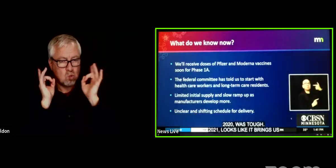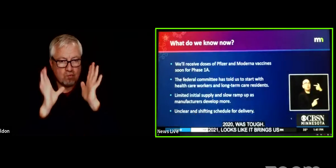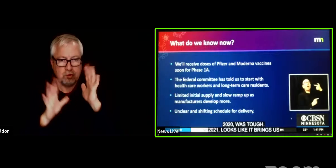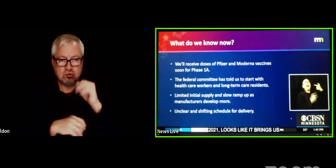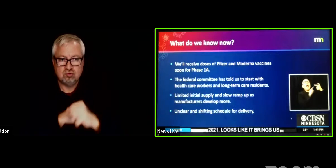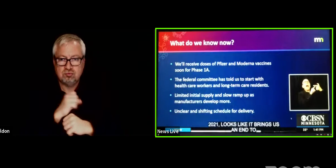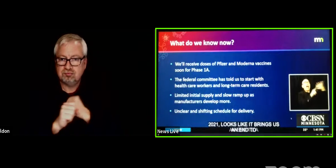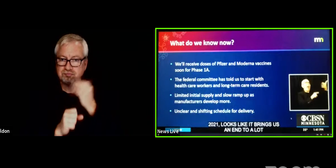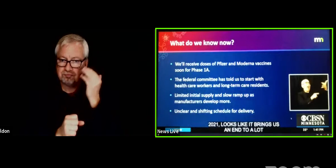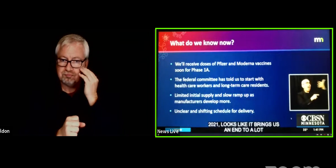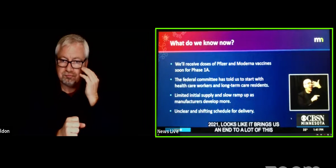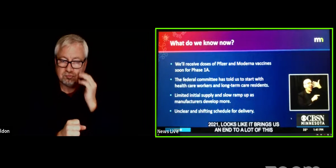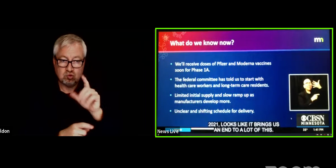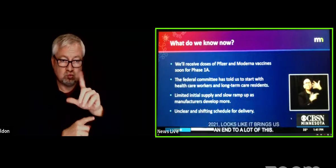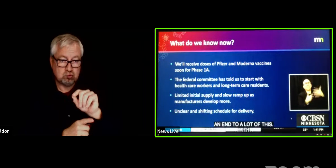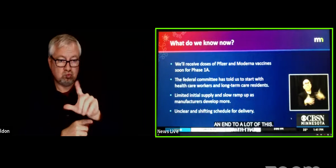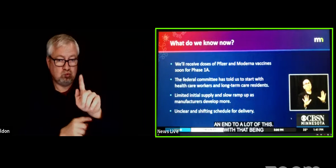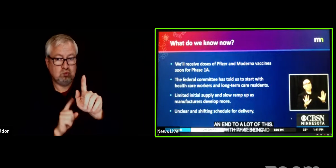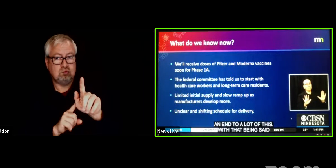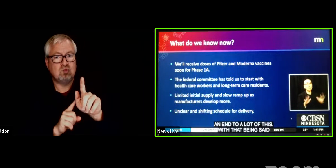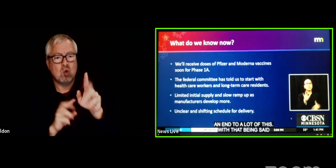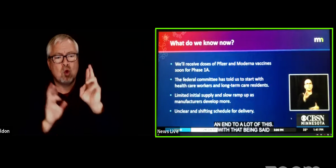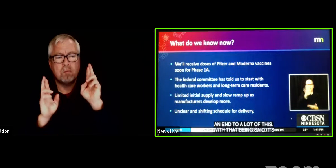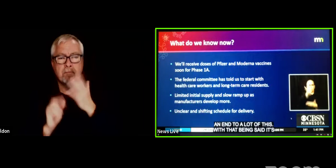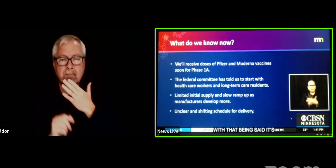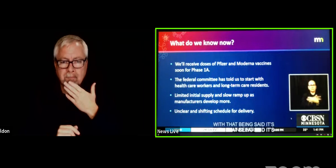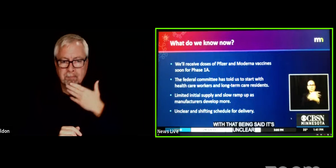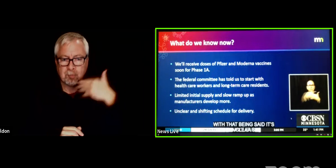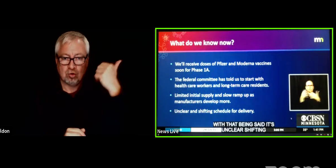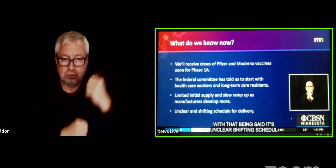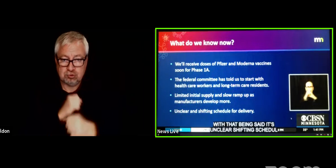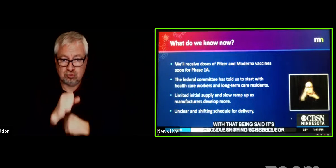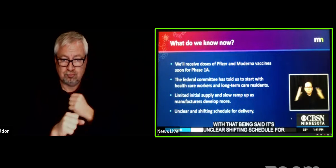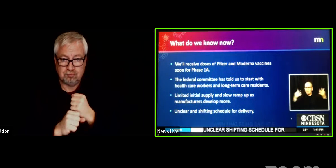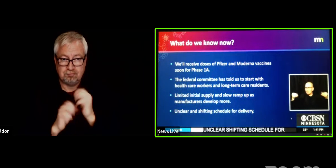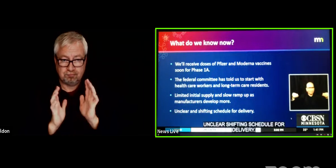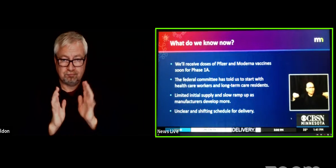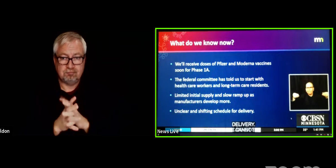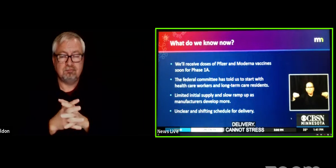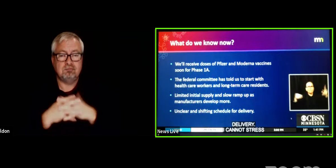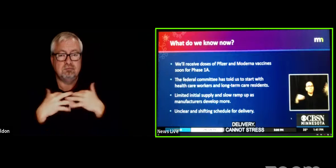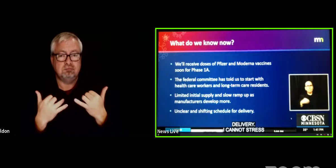DELIVERY. I CANNOT STRESS THIS ENOUGH. IF WE LET OUR GUARD DOWN, WE ARE AT -- WE